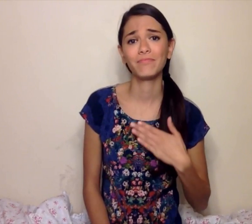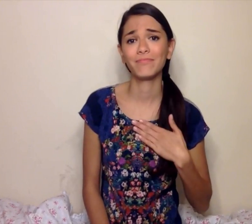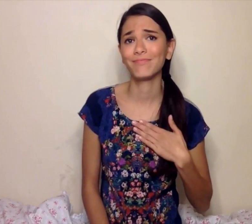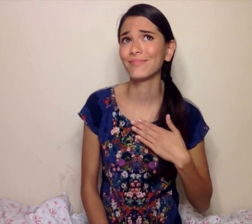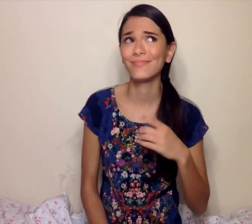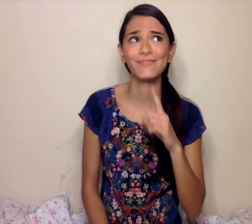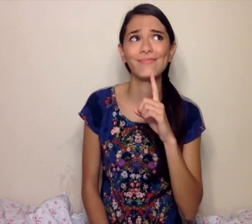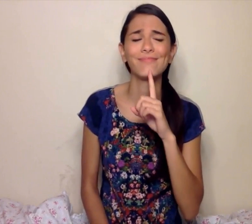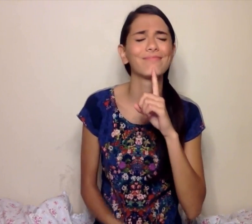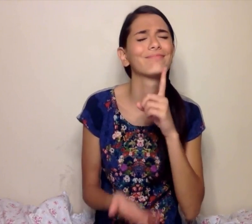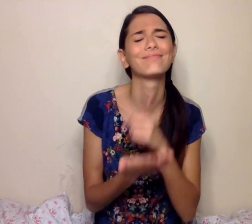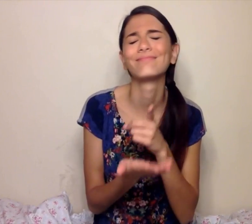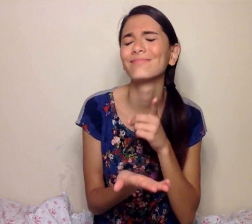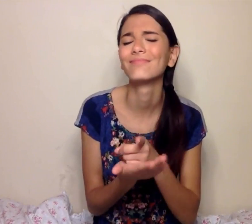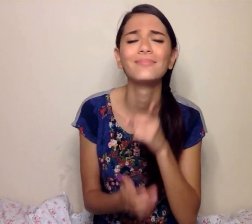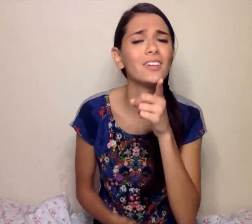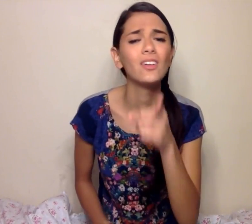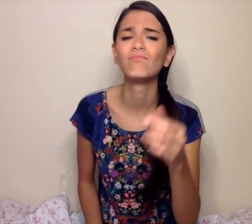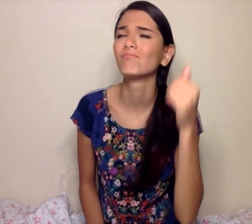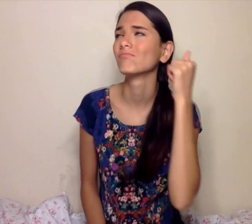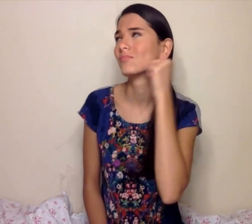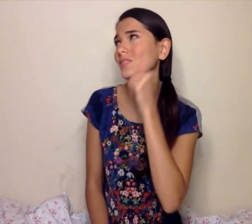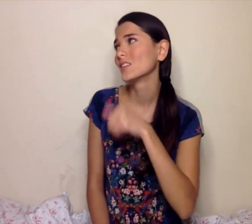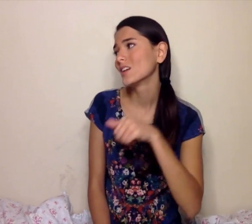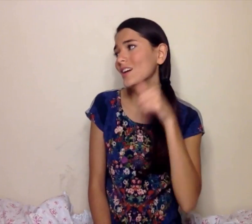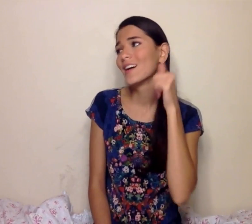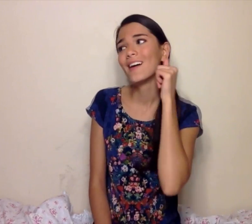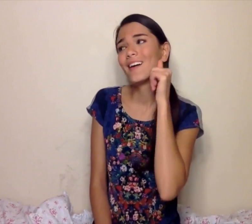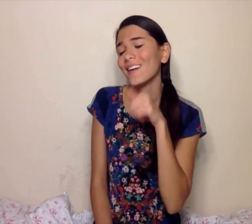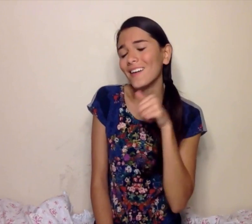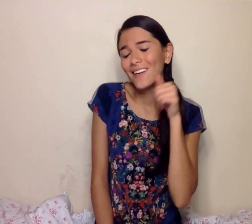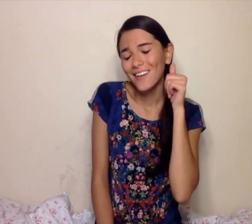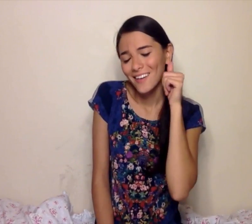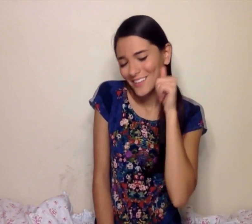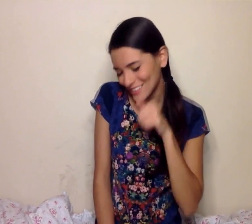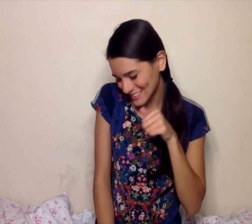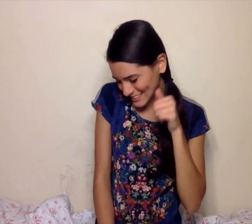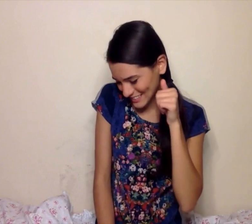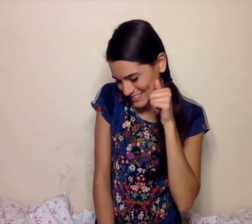Well, me - I fall in love with you every single day